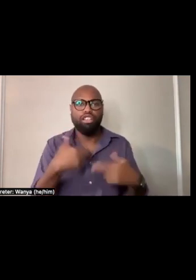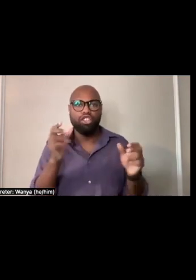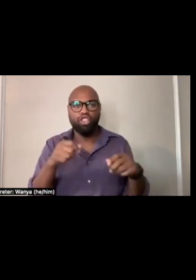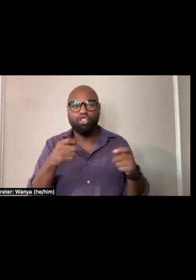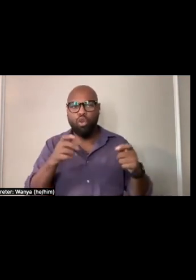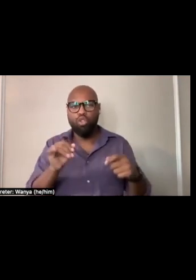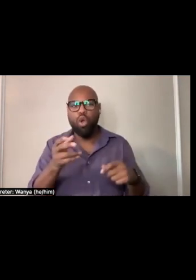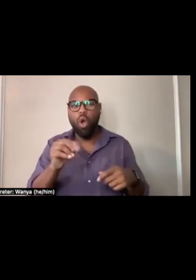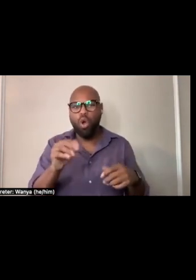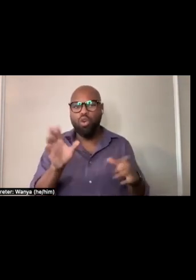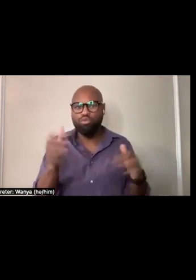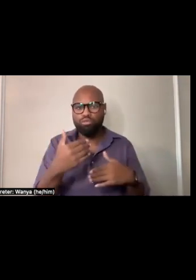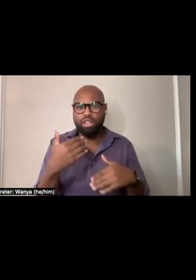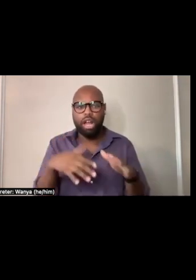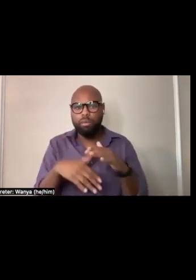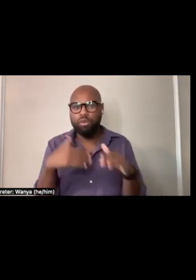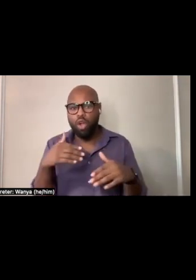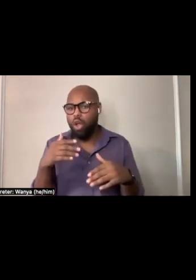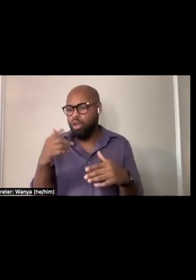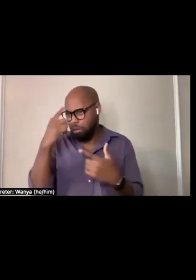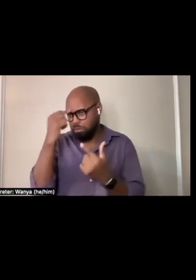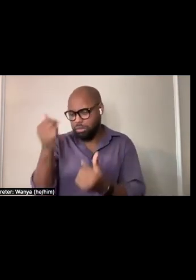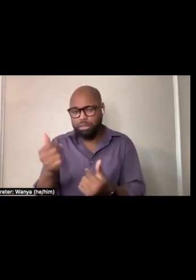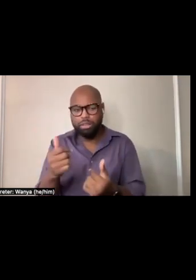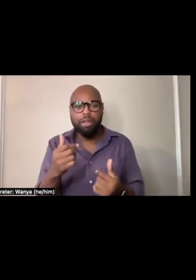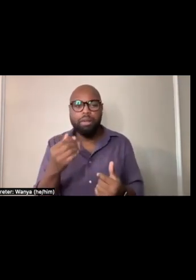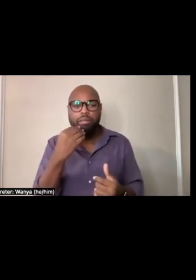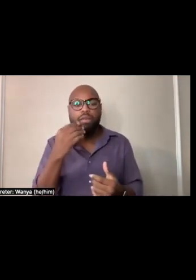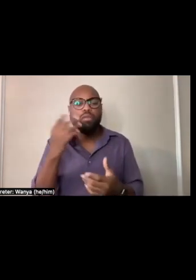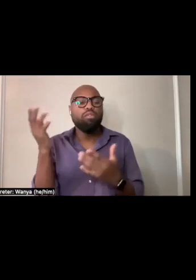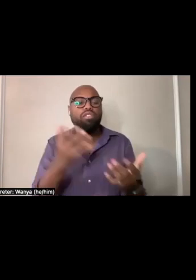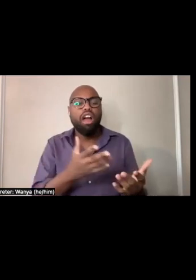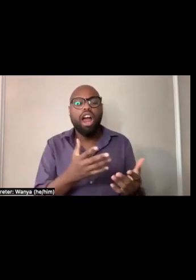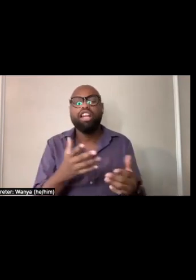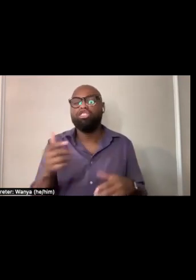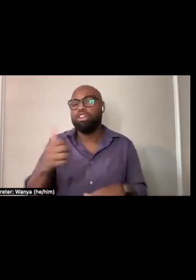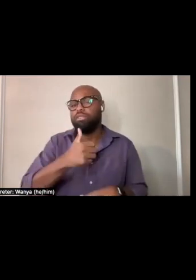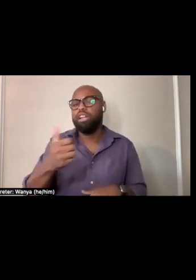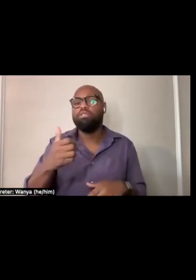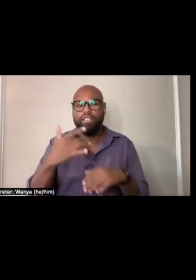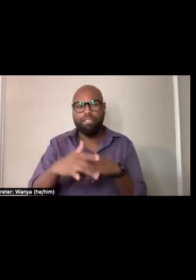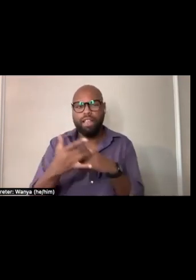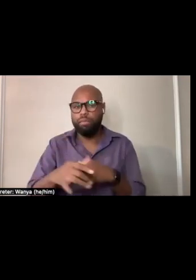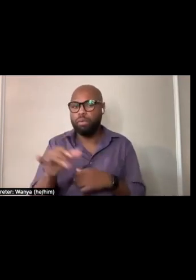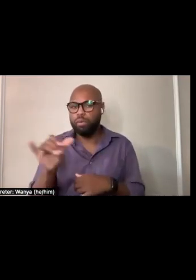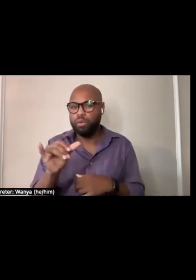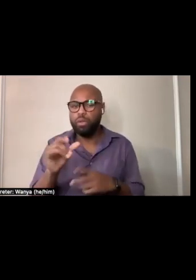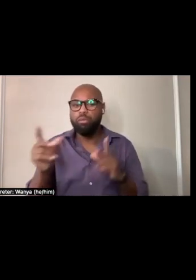Meals were provided and transportation was also available. People with significant mobility limitations